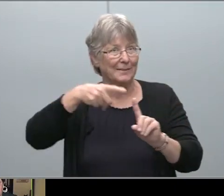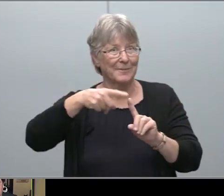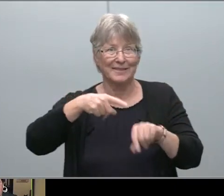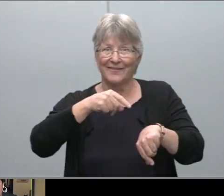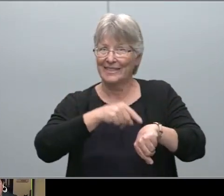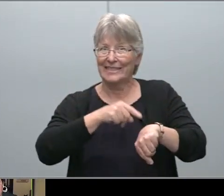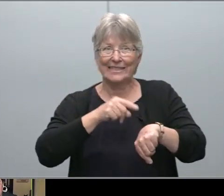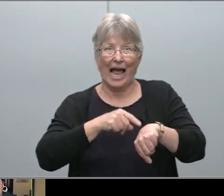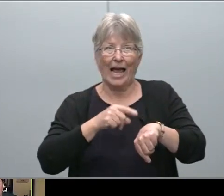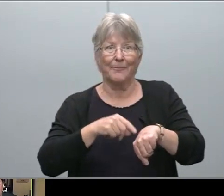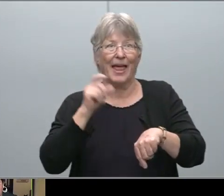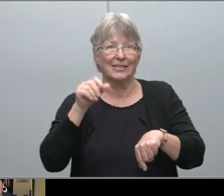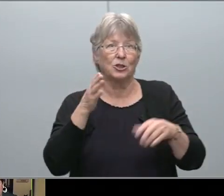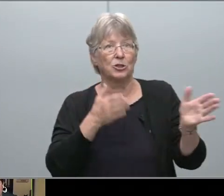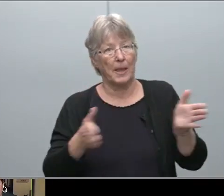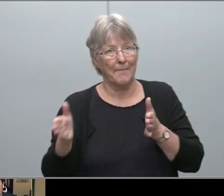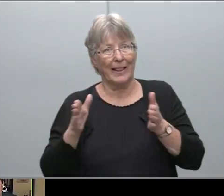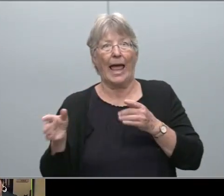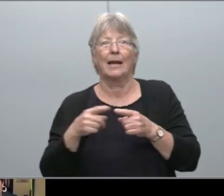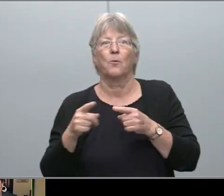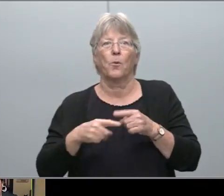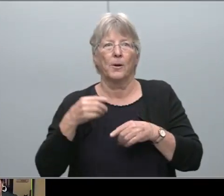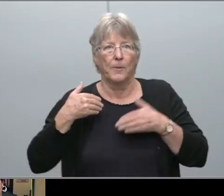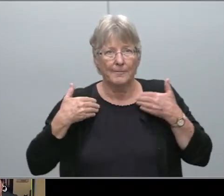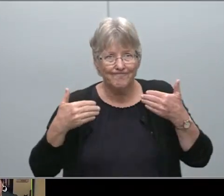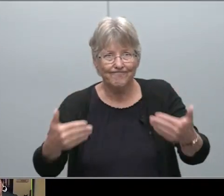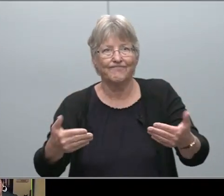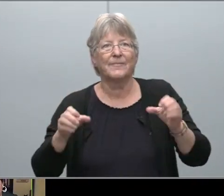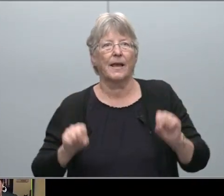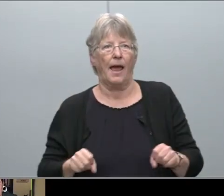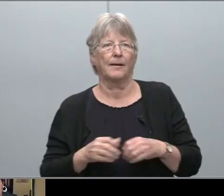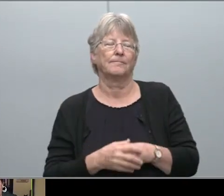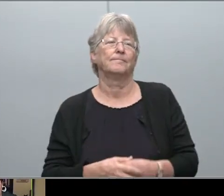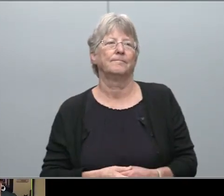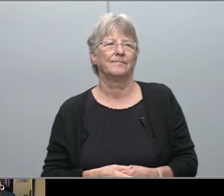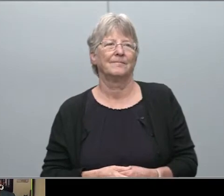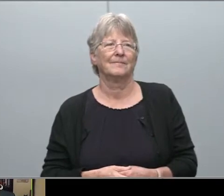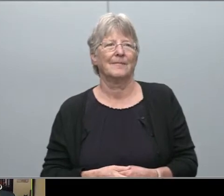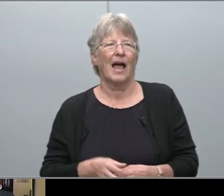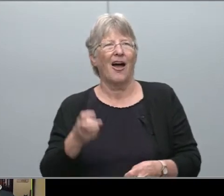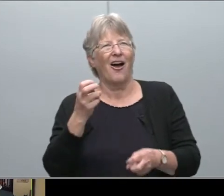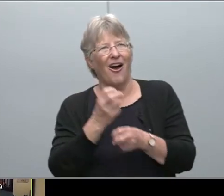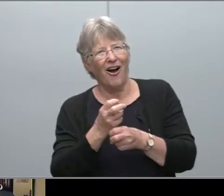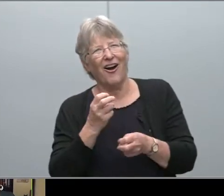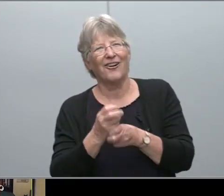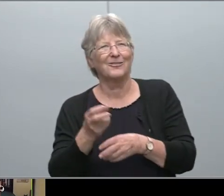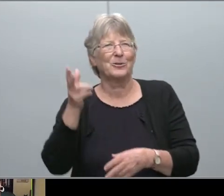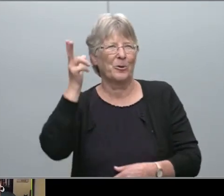we are also away from our families. We're also away from dinner and many ways that we are pulled.